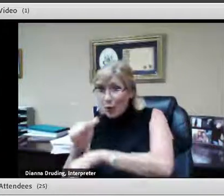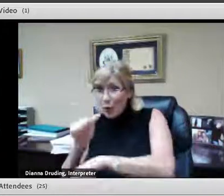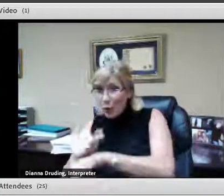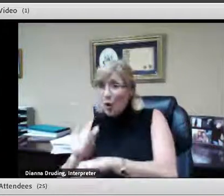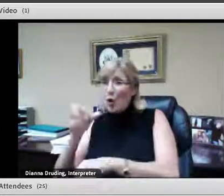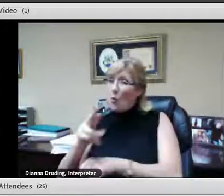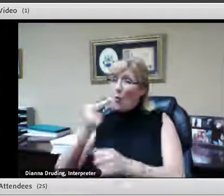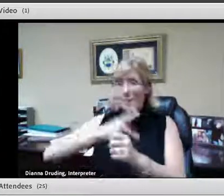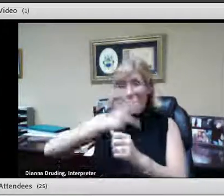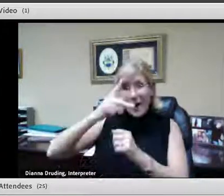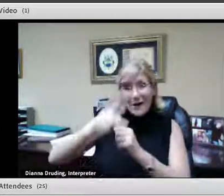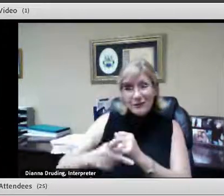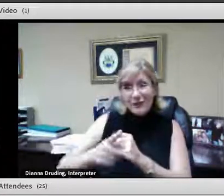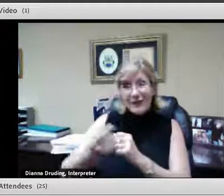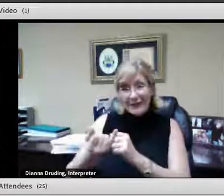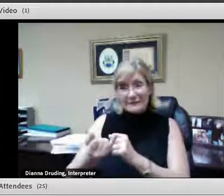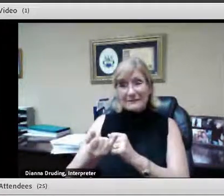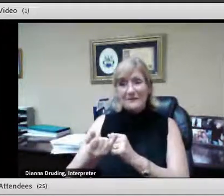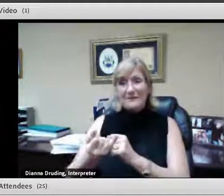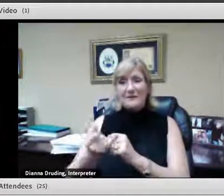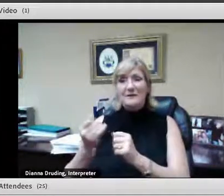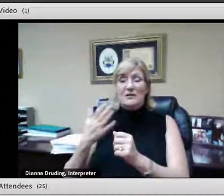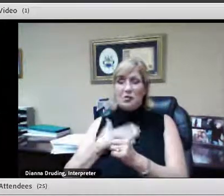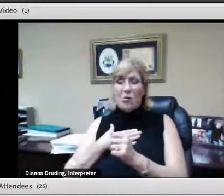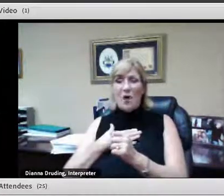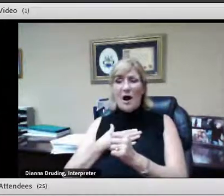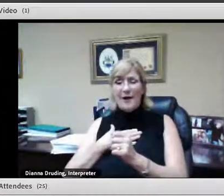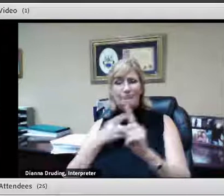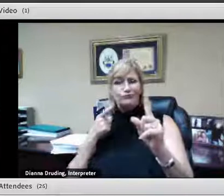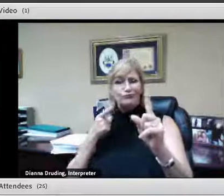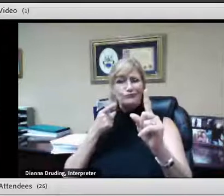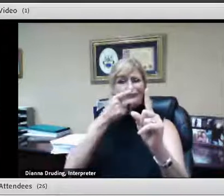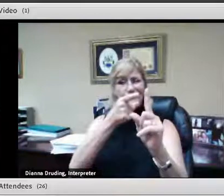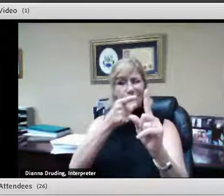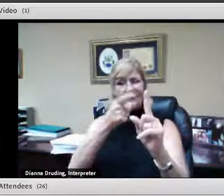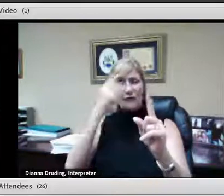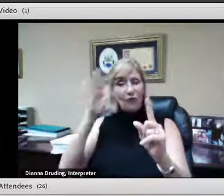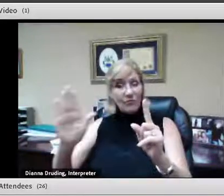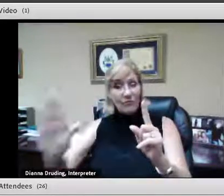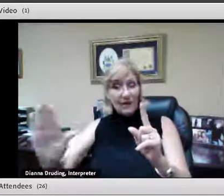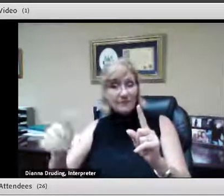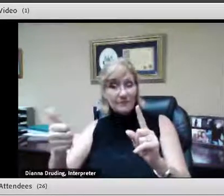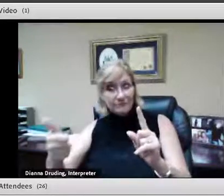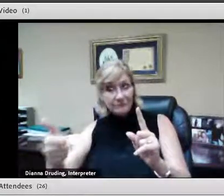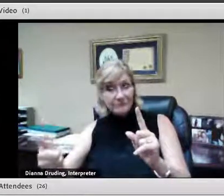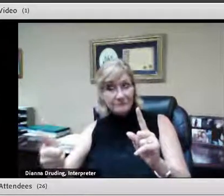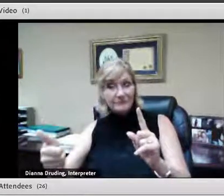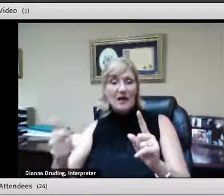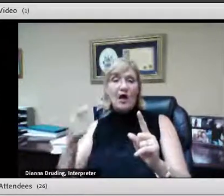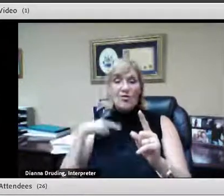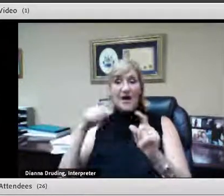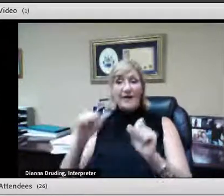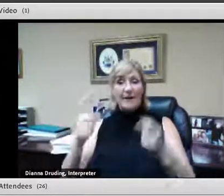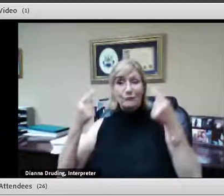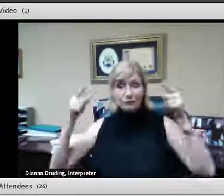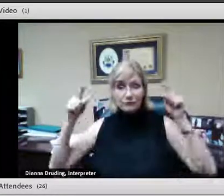and I'd set goals for them, or I'd help them set goals that they could try to accomplish to earn some rewards. So, freerice.com is a really cool website